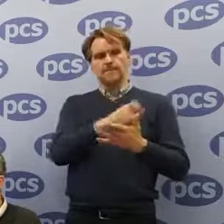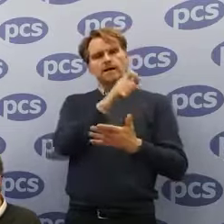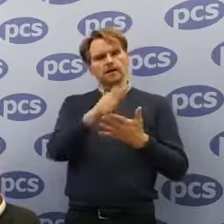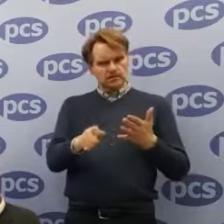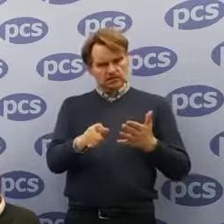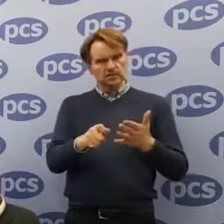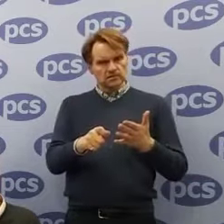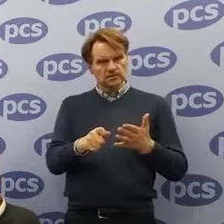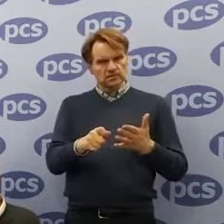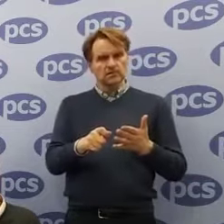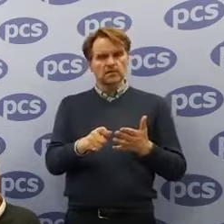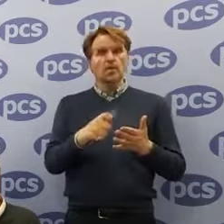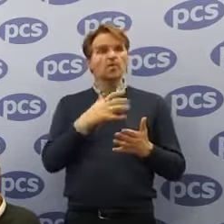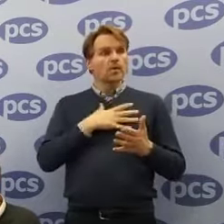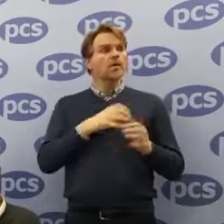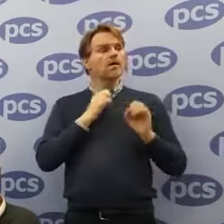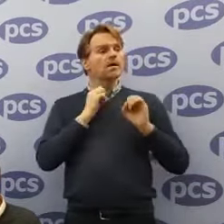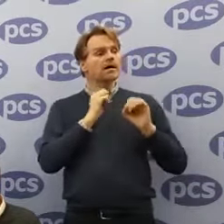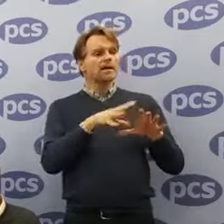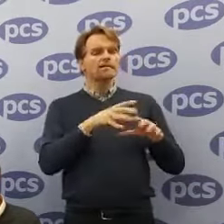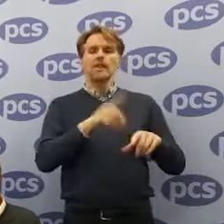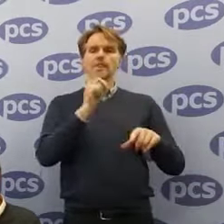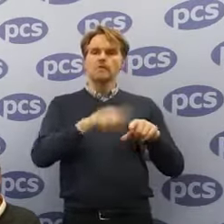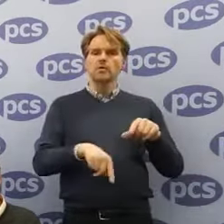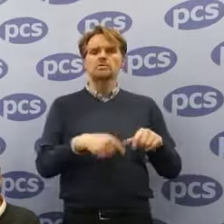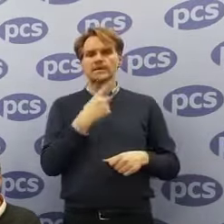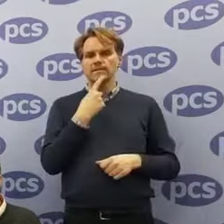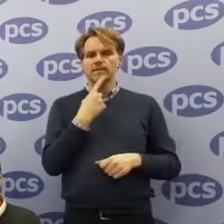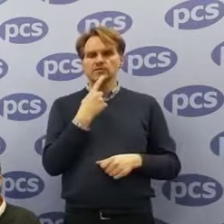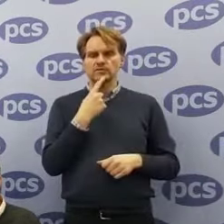to give the maximum information that we can, but I think what we've got to